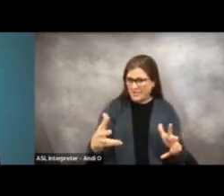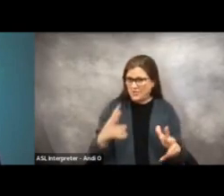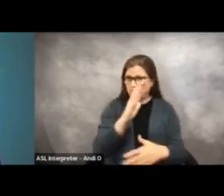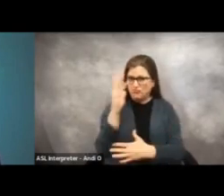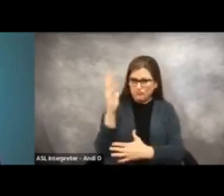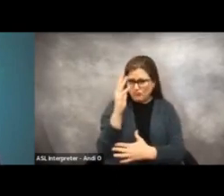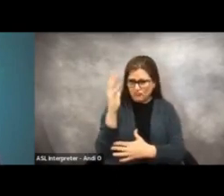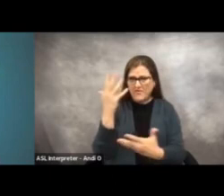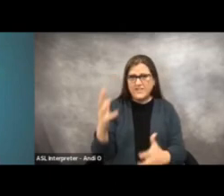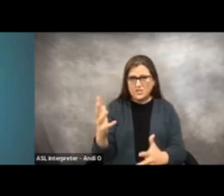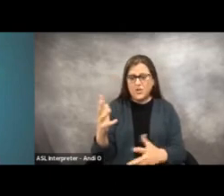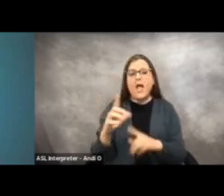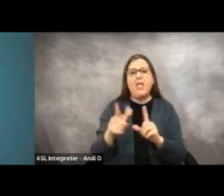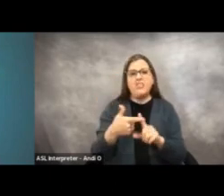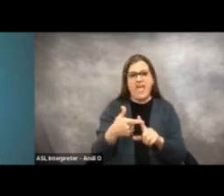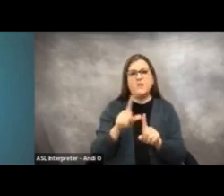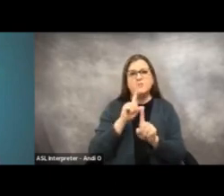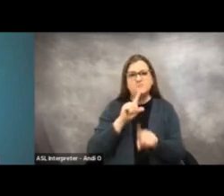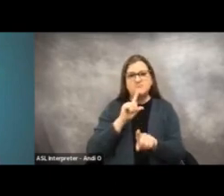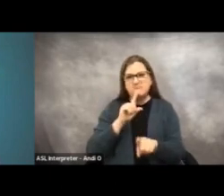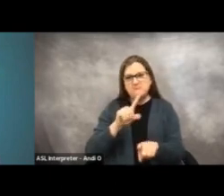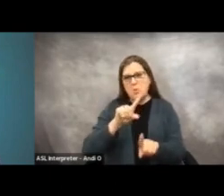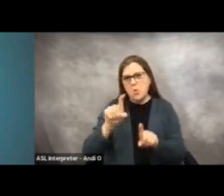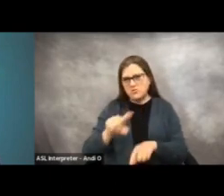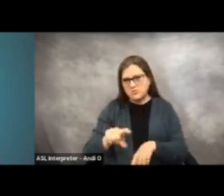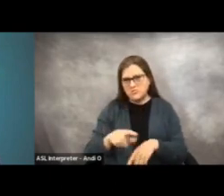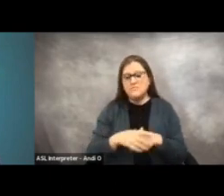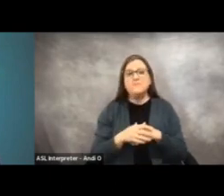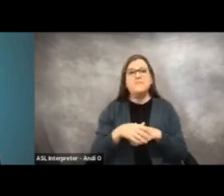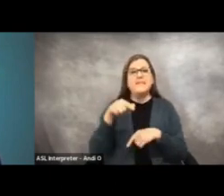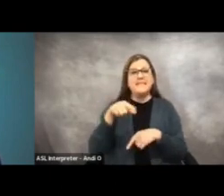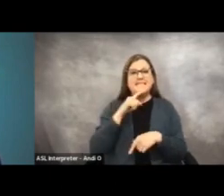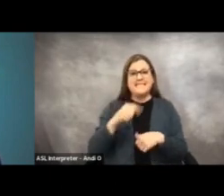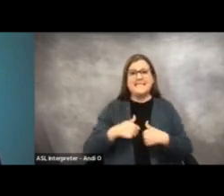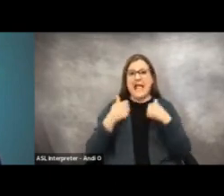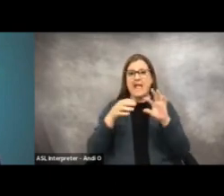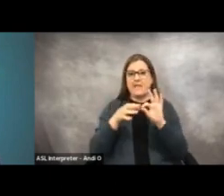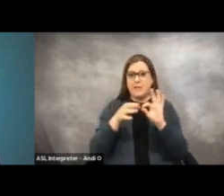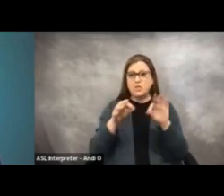will go to the questions. This webinar is being live captioning in English in life interpreted